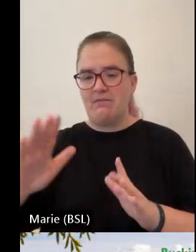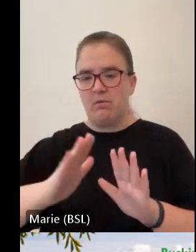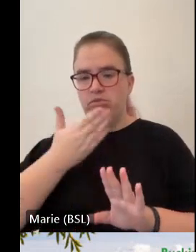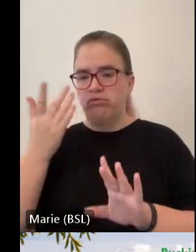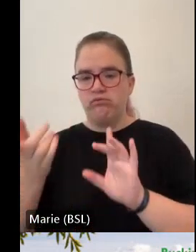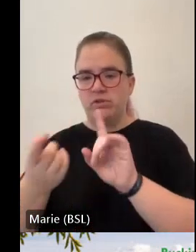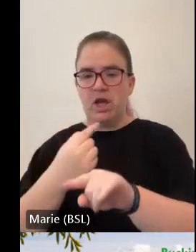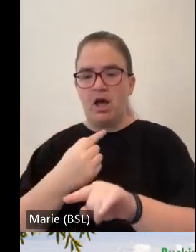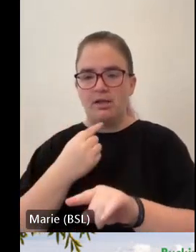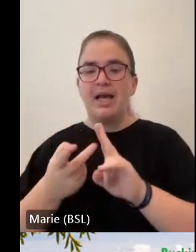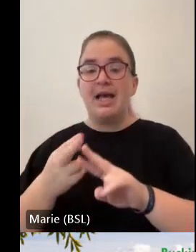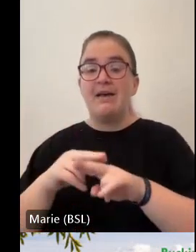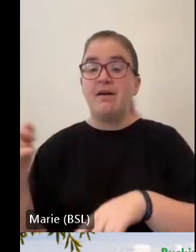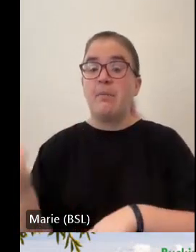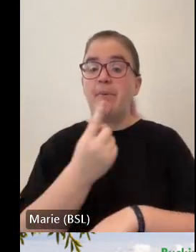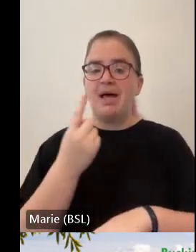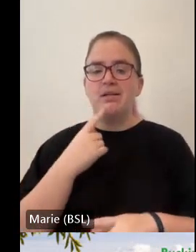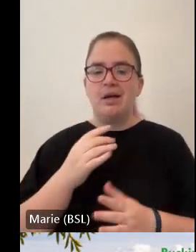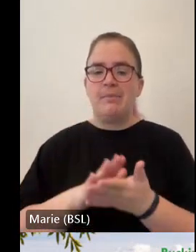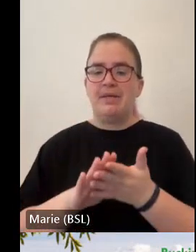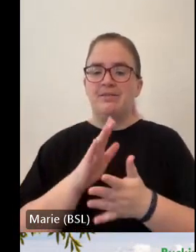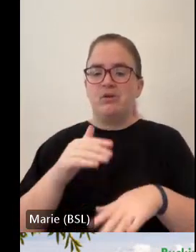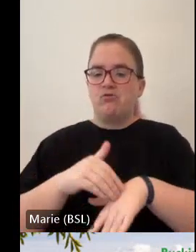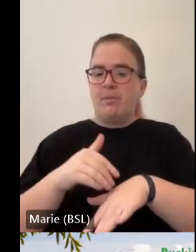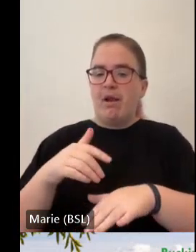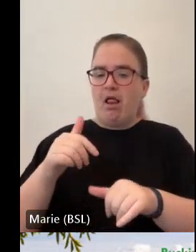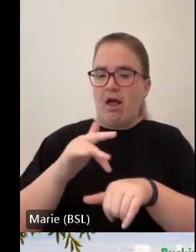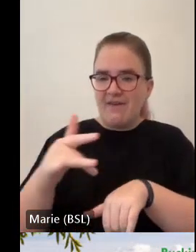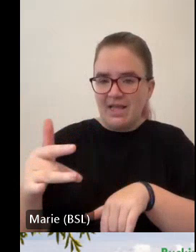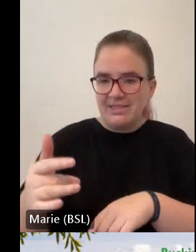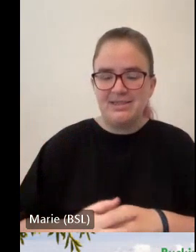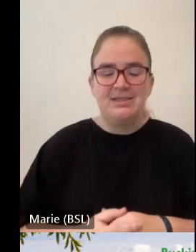Failure to do so is a criminal offence, so it's not a criminal